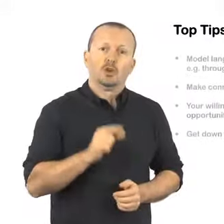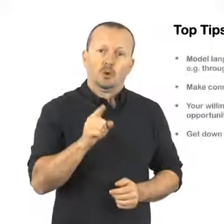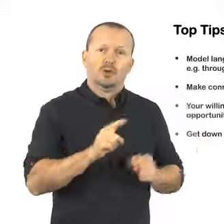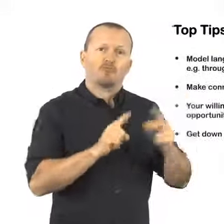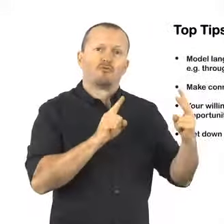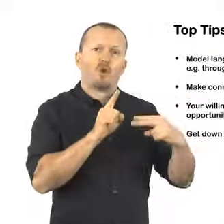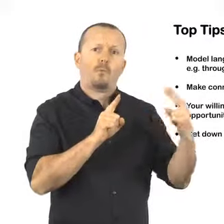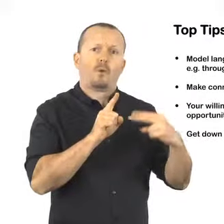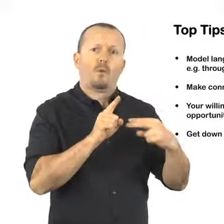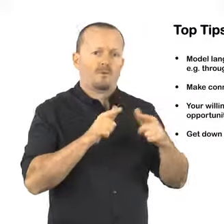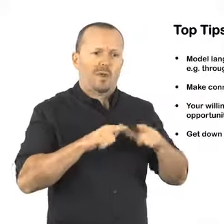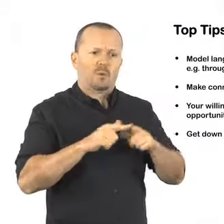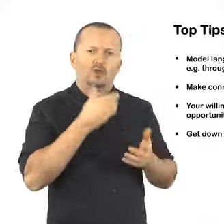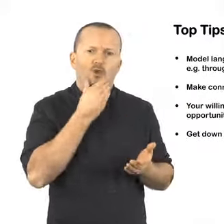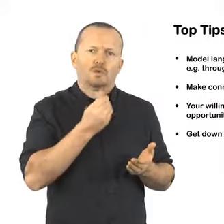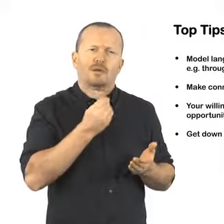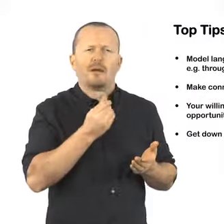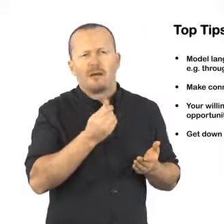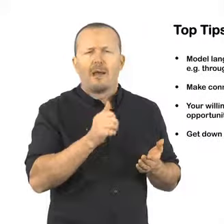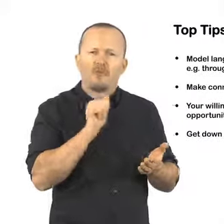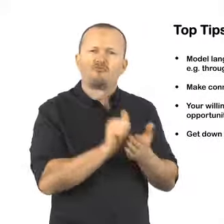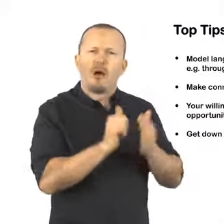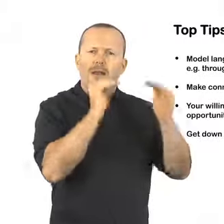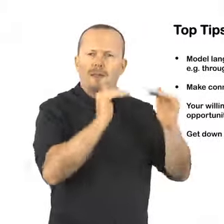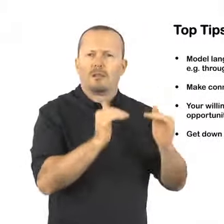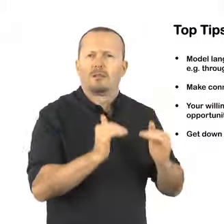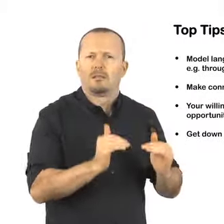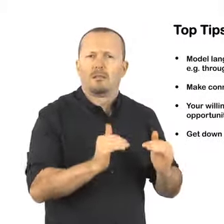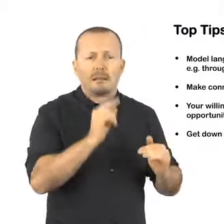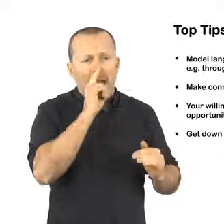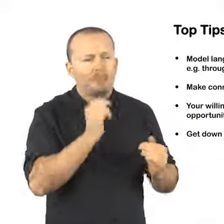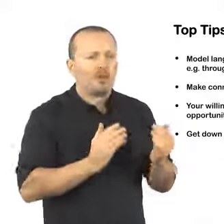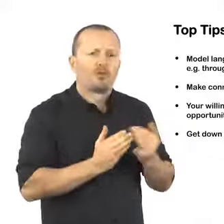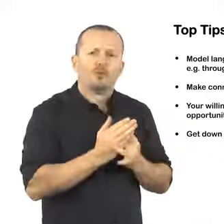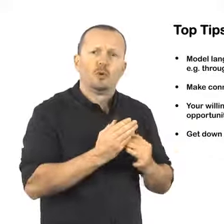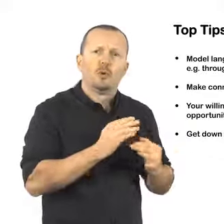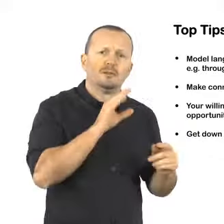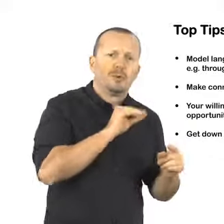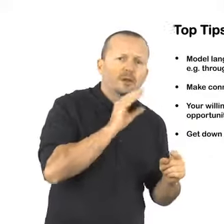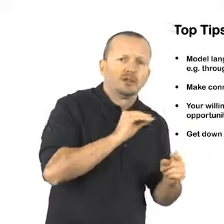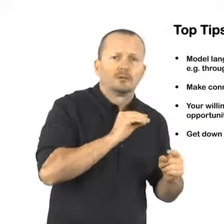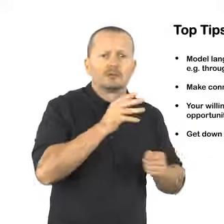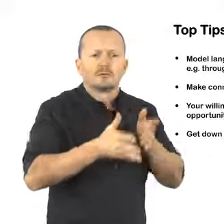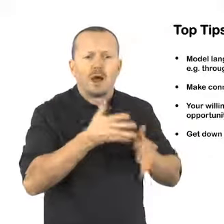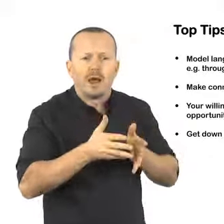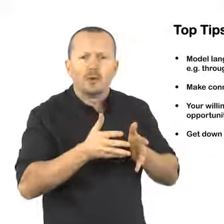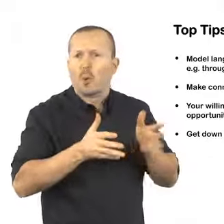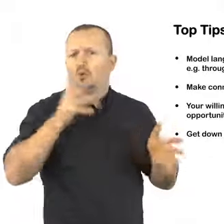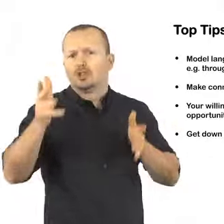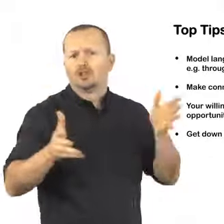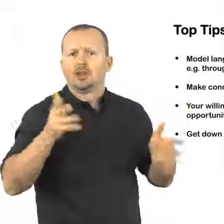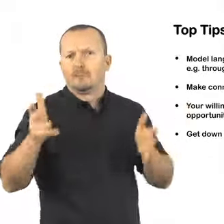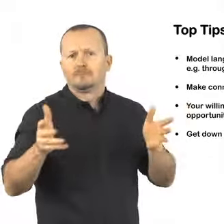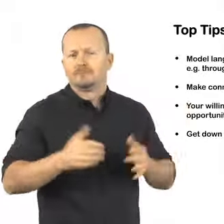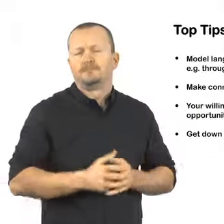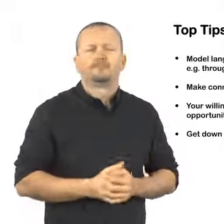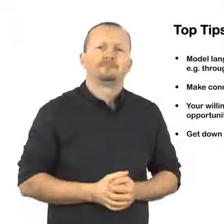Model language use – at the right level for your child e.g. through words/signs/gestures.